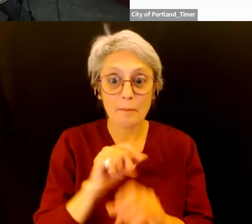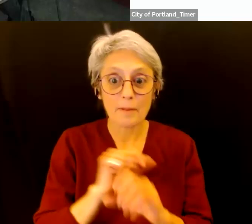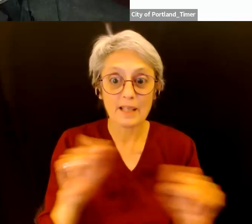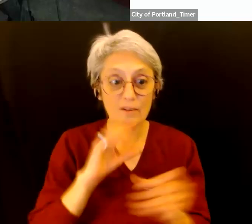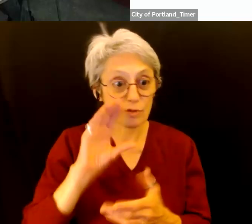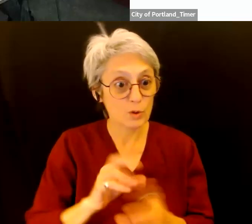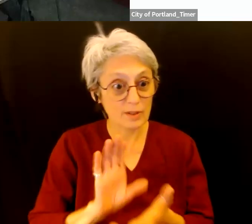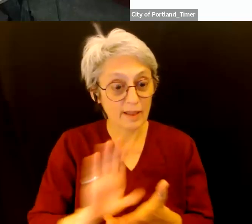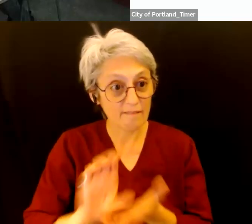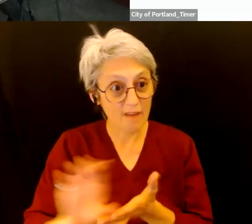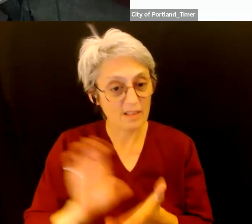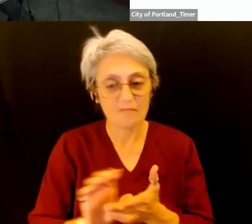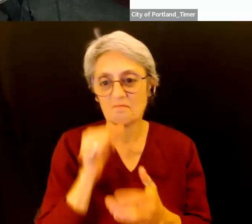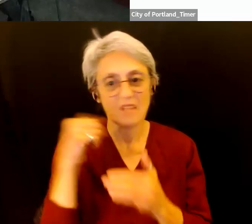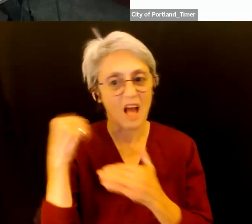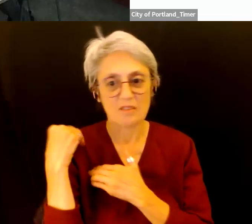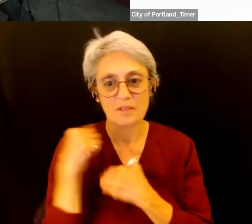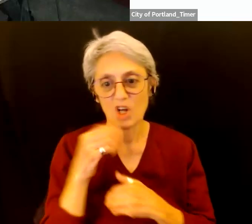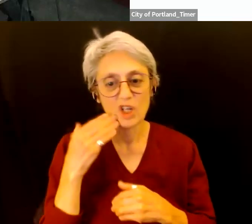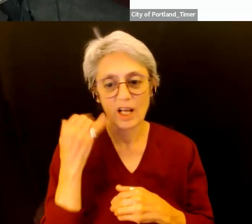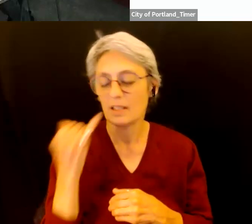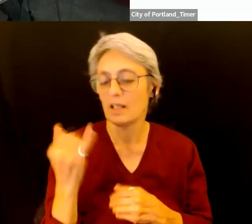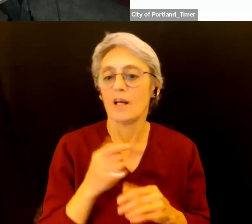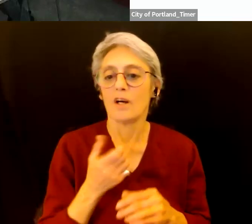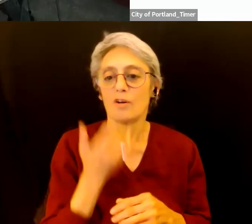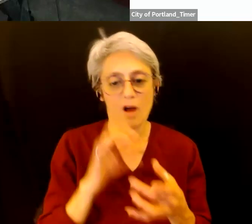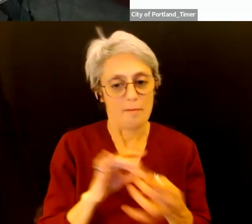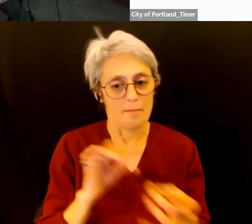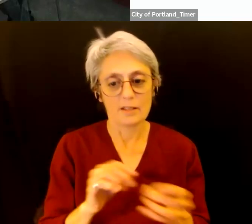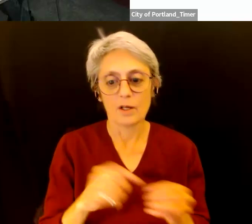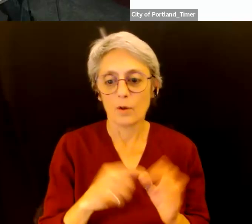It sends the wrong message and would further exacerbate the doom loop image of the city.